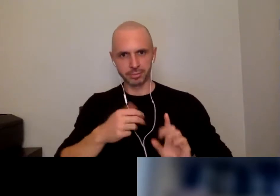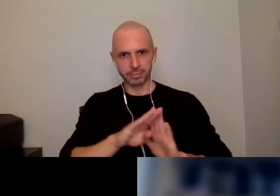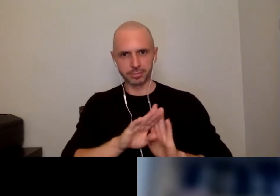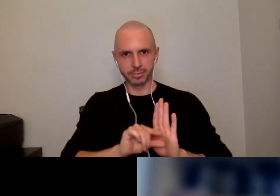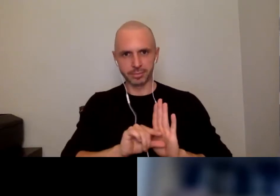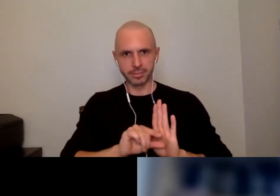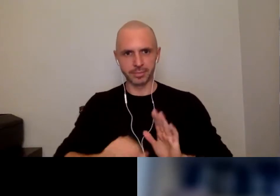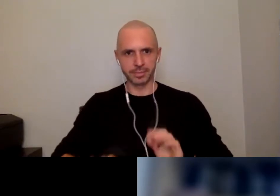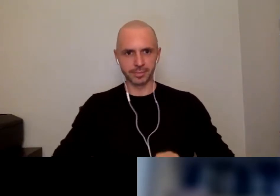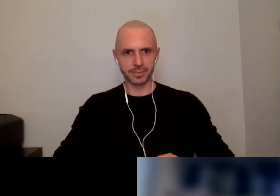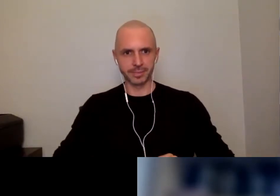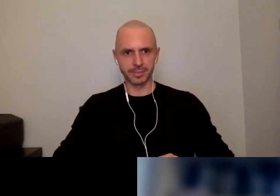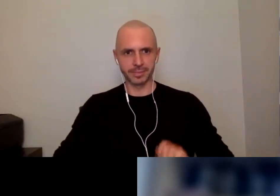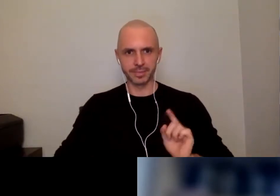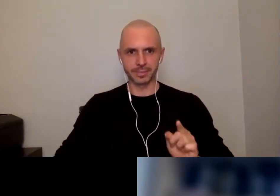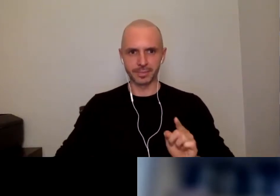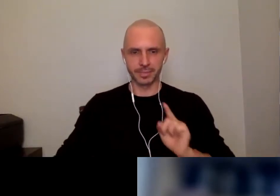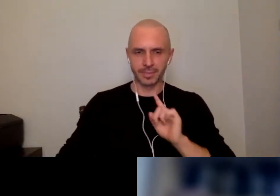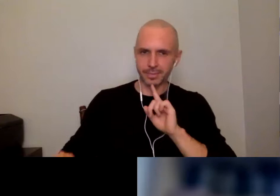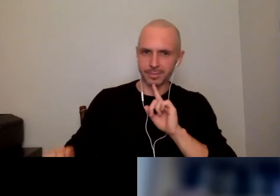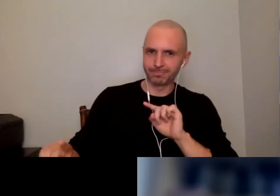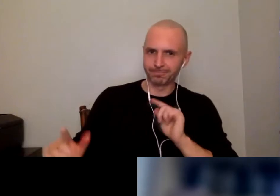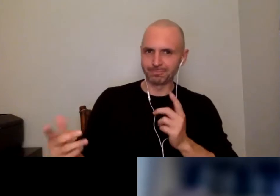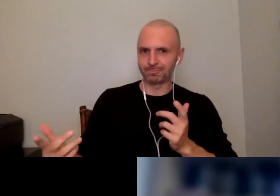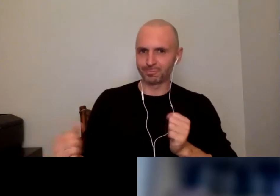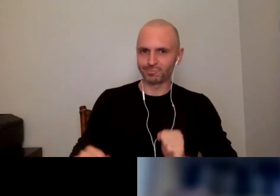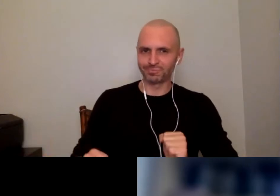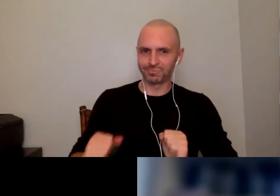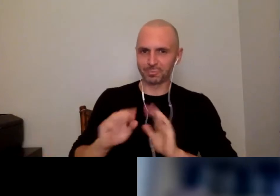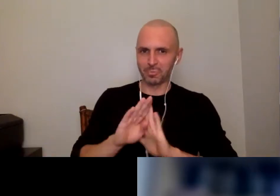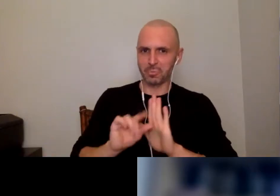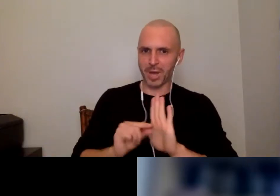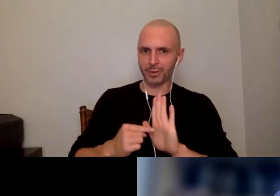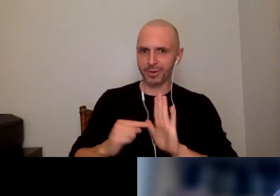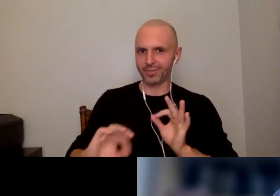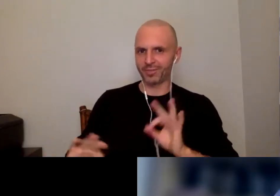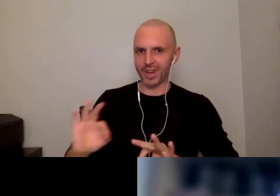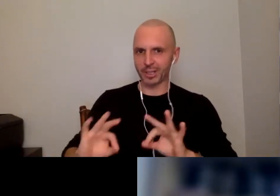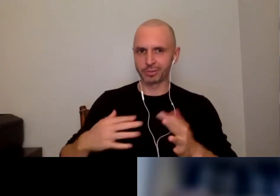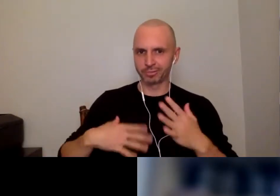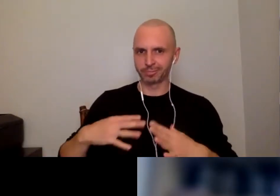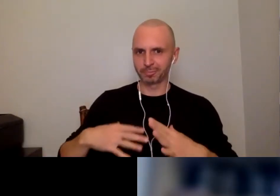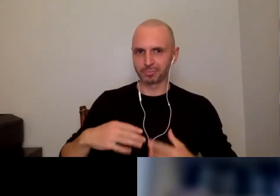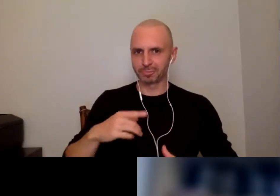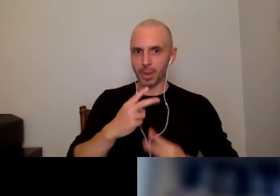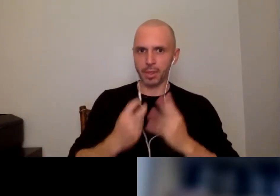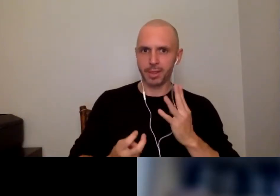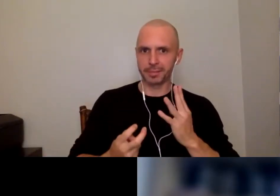if i have a background in fashion completely you know but just i mean it just like stylish stuff